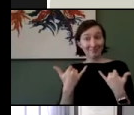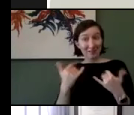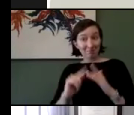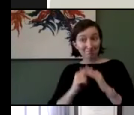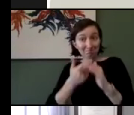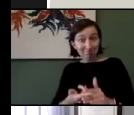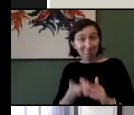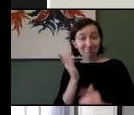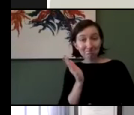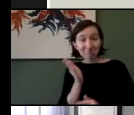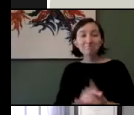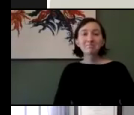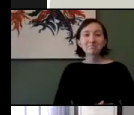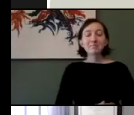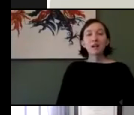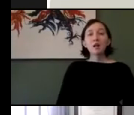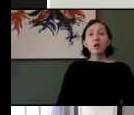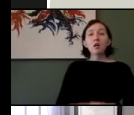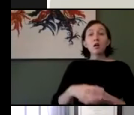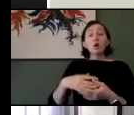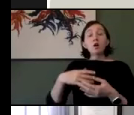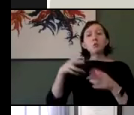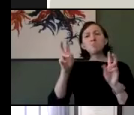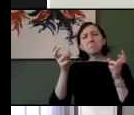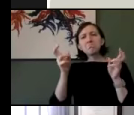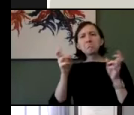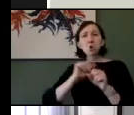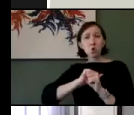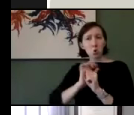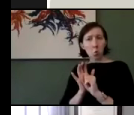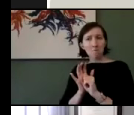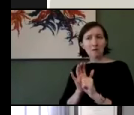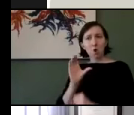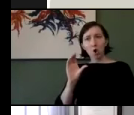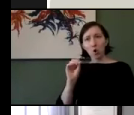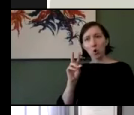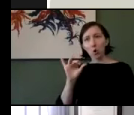So, when talking about COVID-19, the virus and the disease,